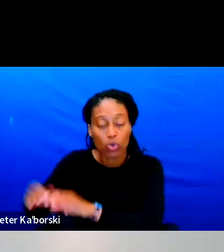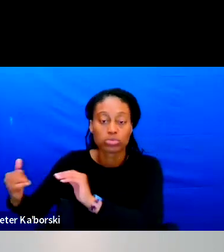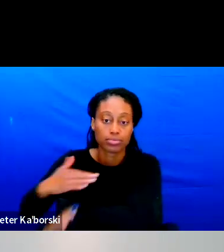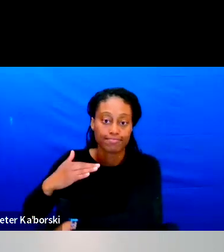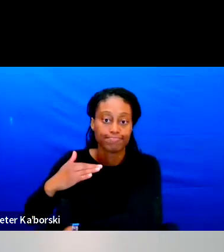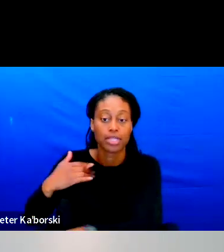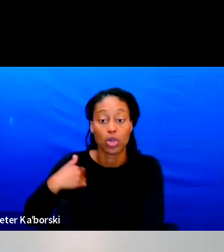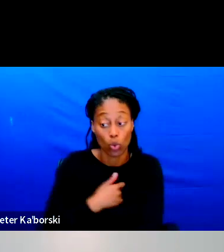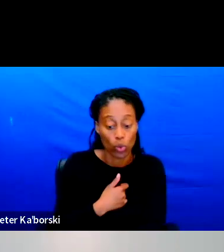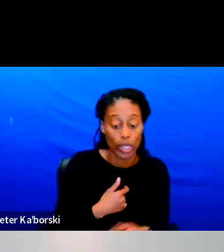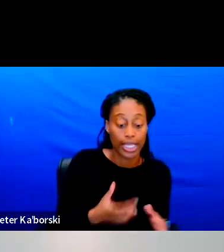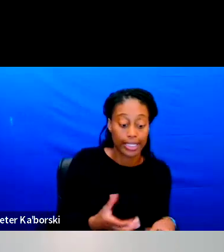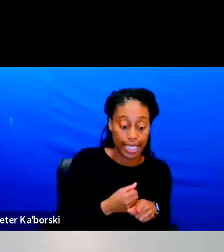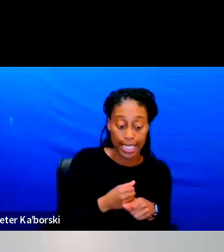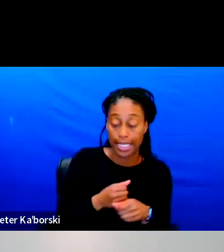Sandra McBroom: we get home health referrals.